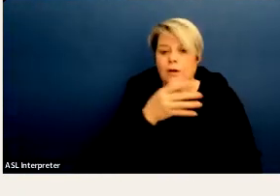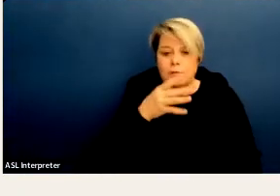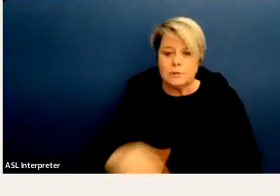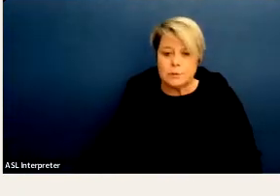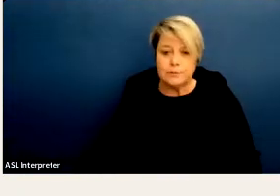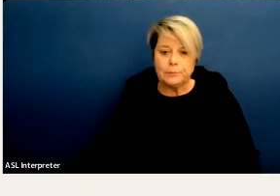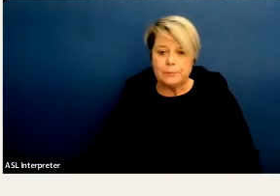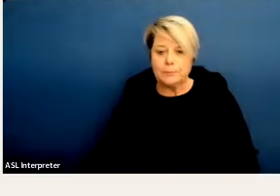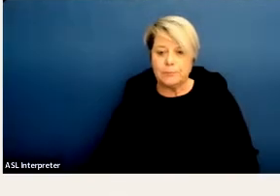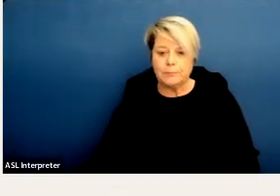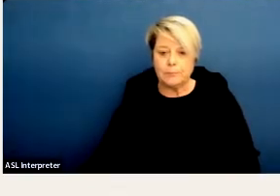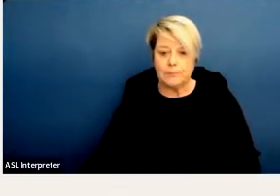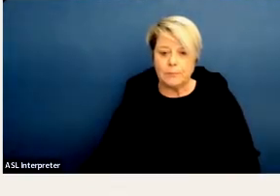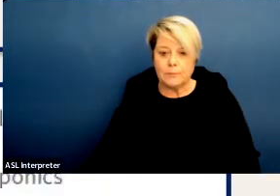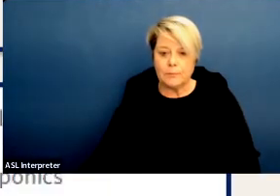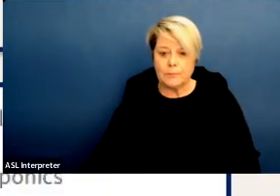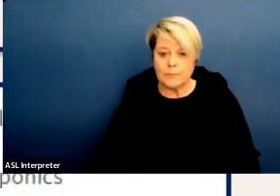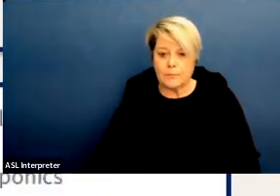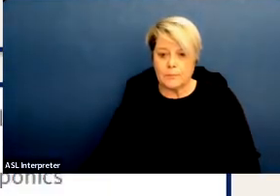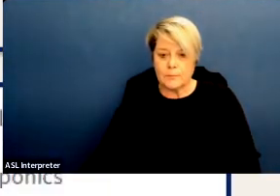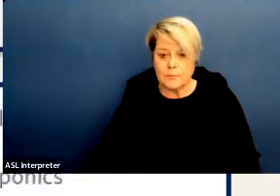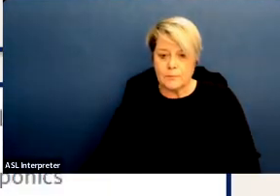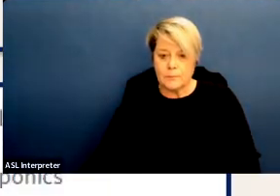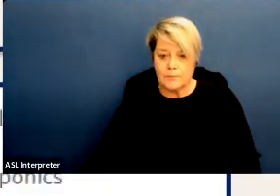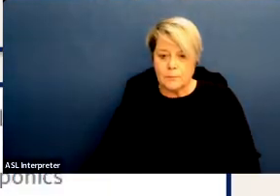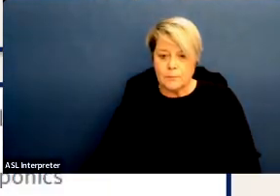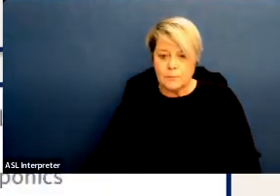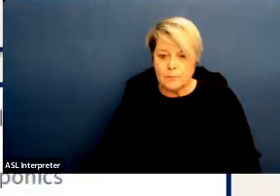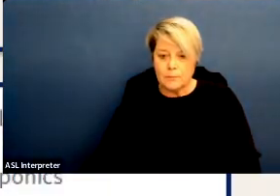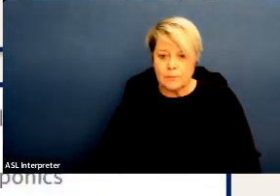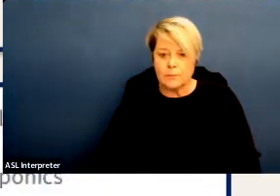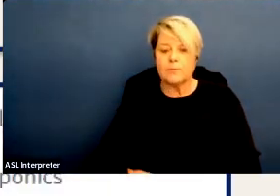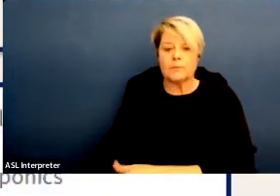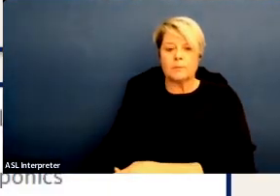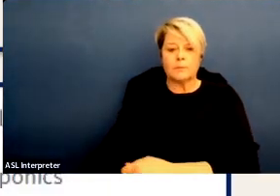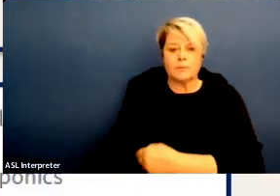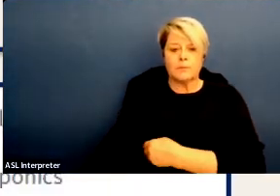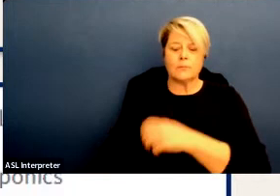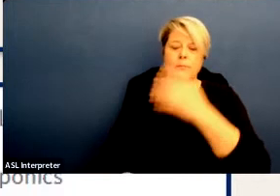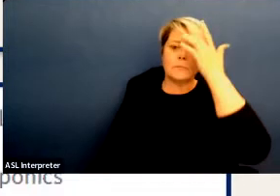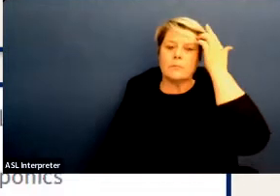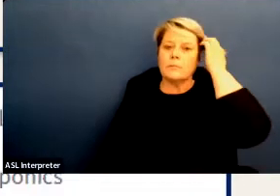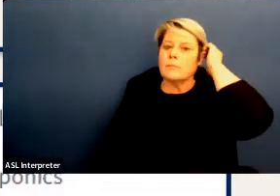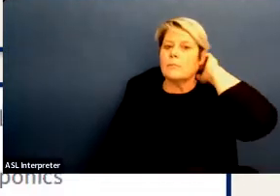supporting agriculture, doing everything to support agriculture. So it is a great place to go. I'm not